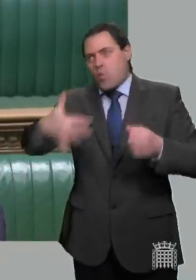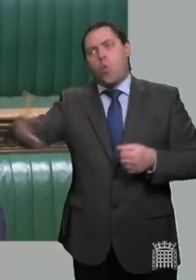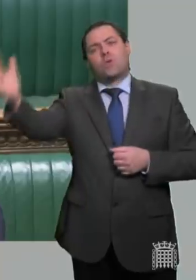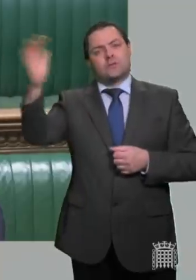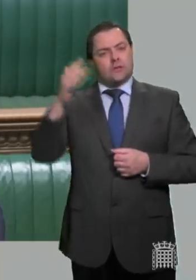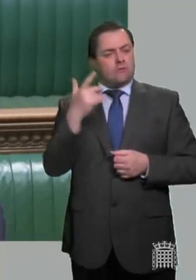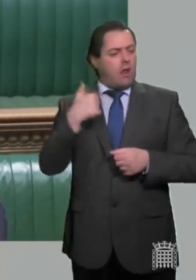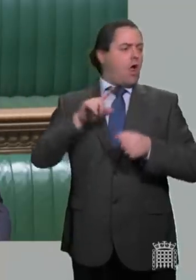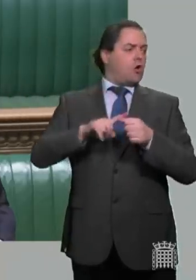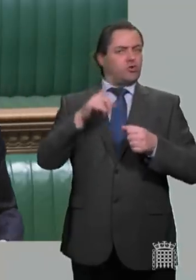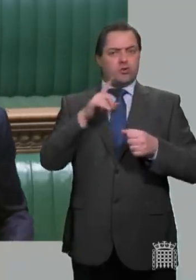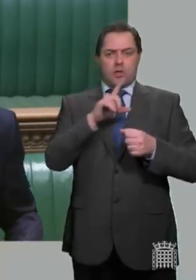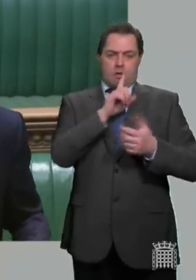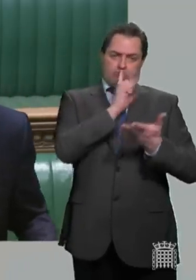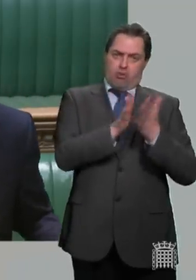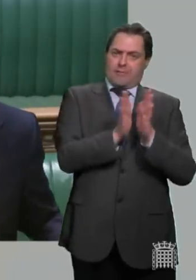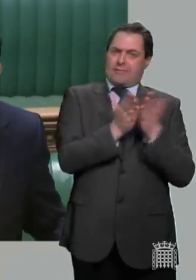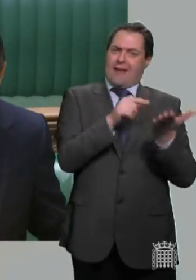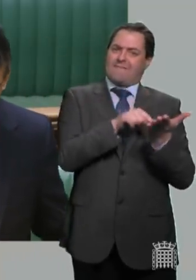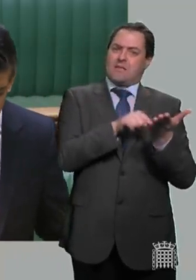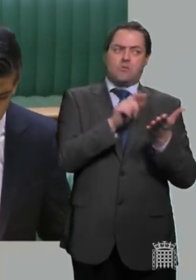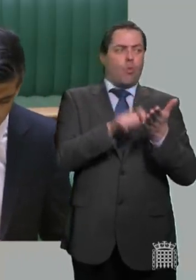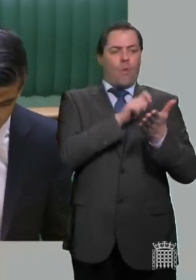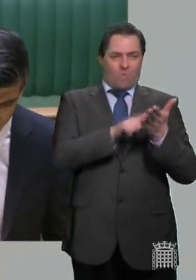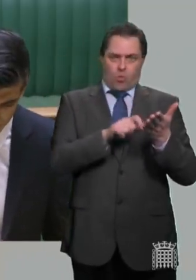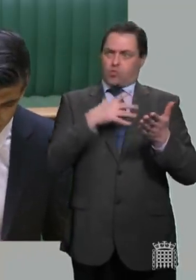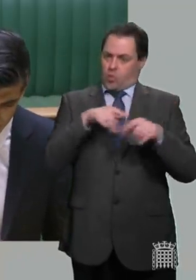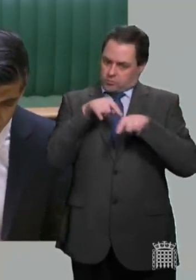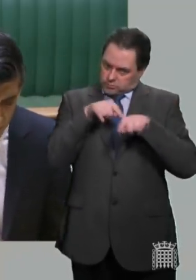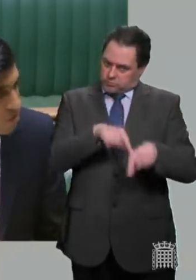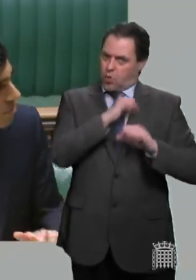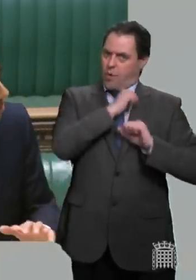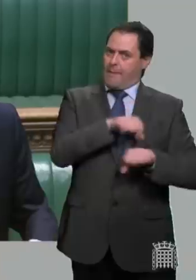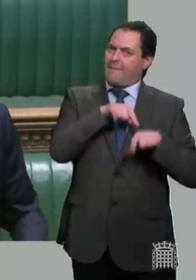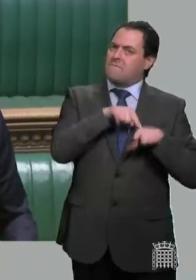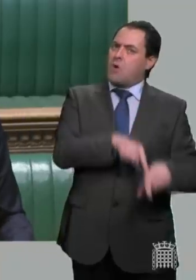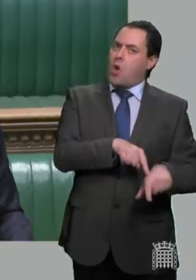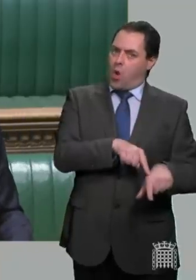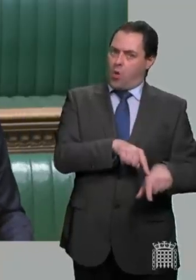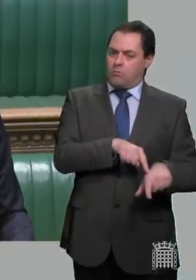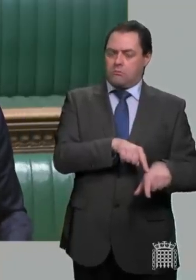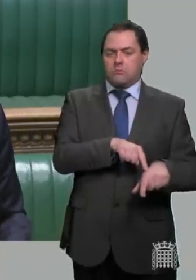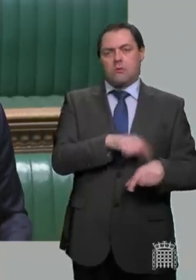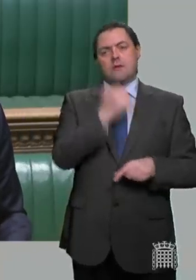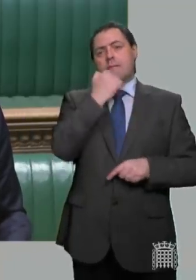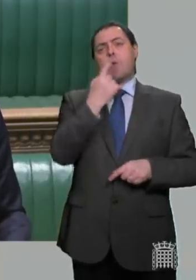on the promises we made to the British people. But the most important promise was implicit